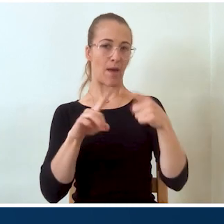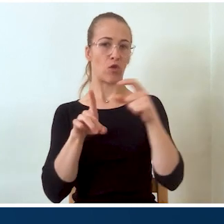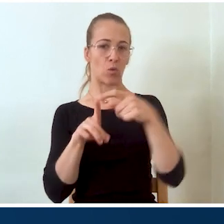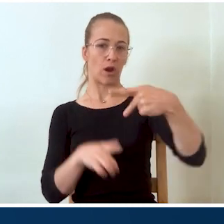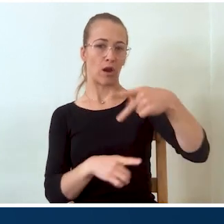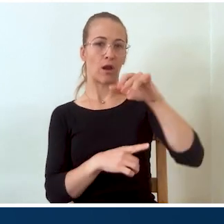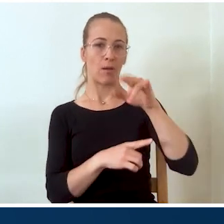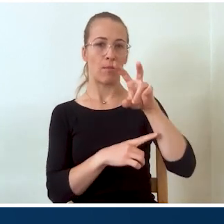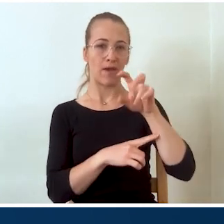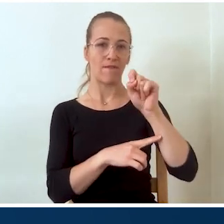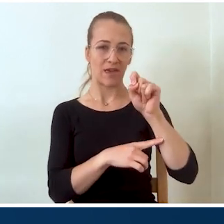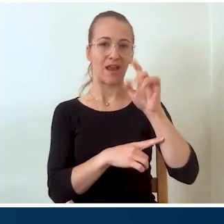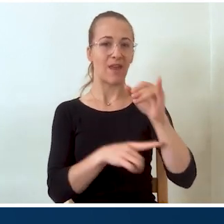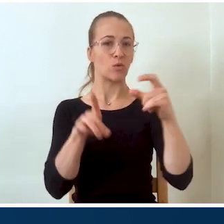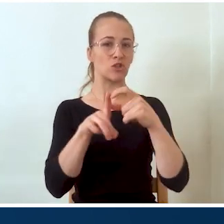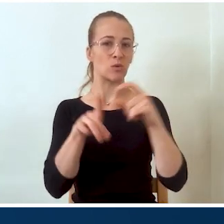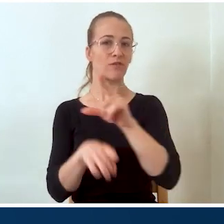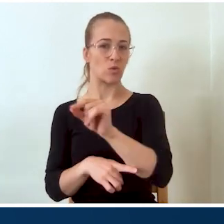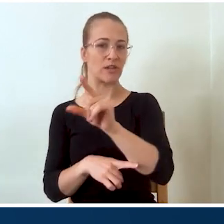I feel like that was the word of 2020 and 2021